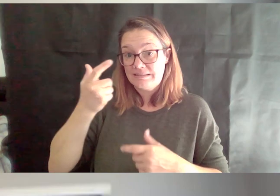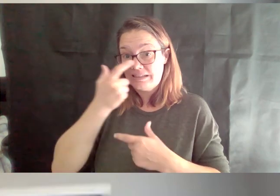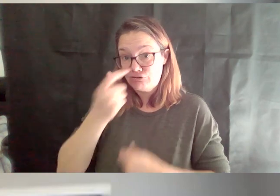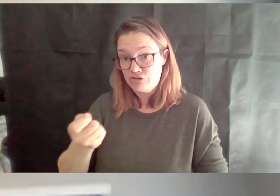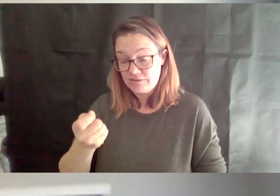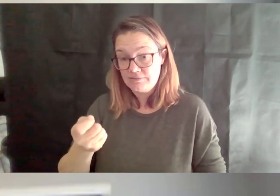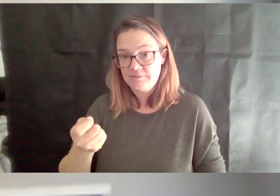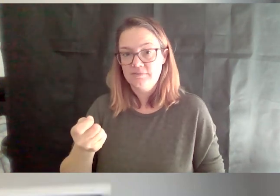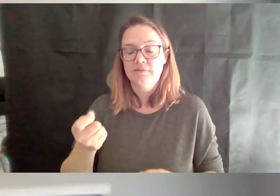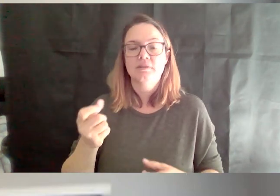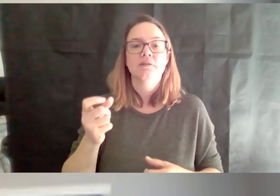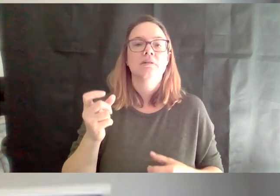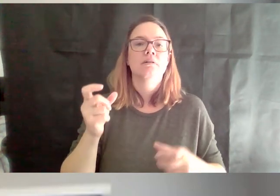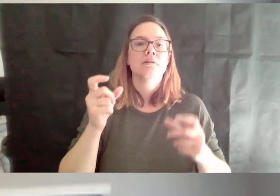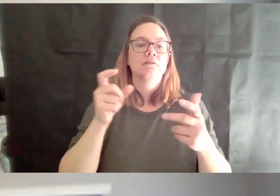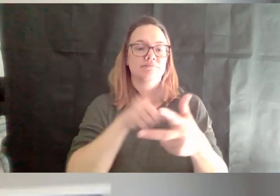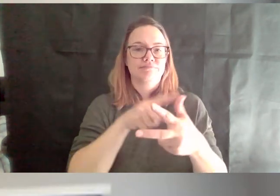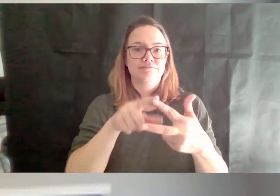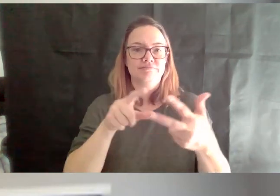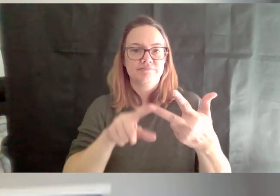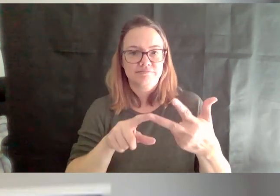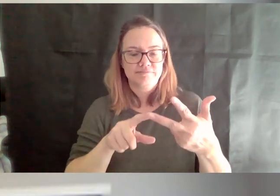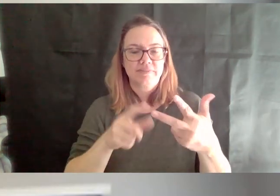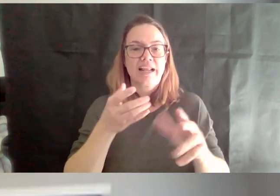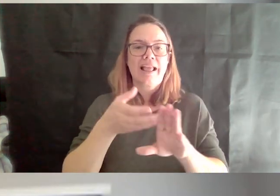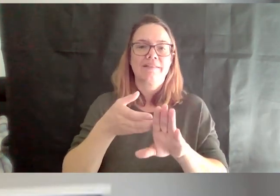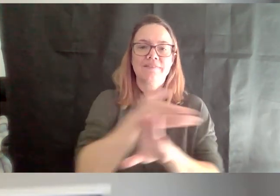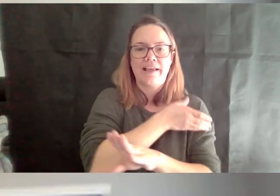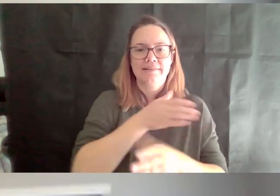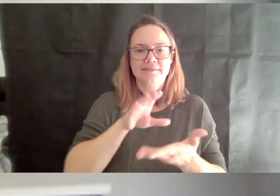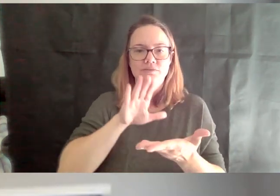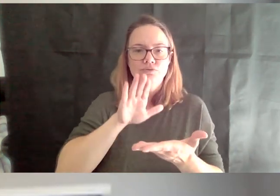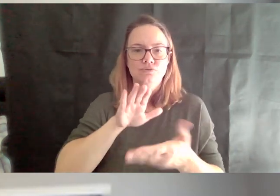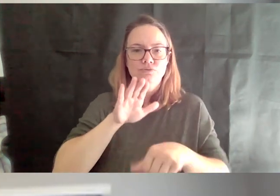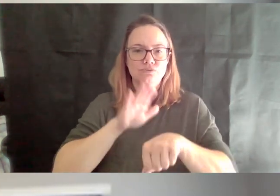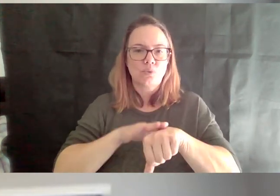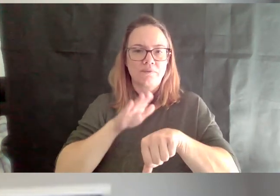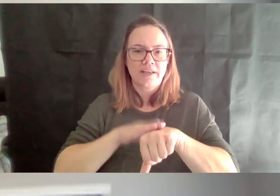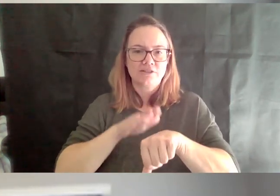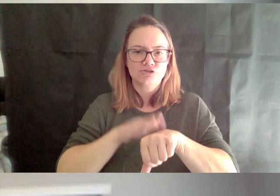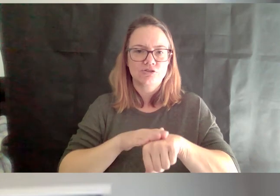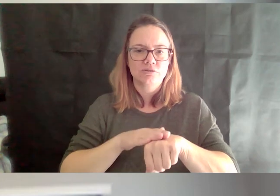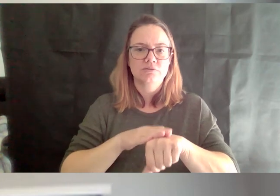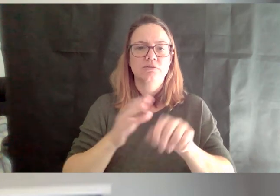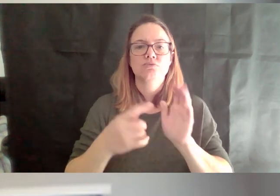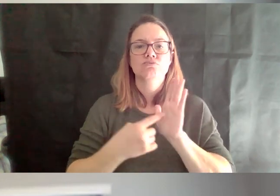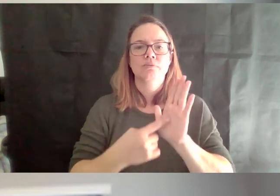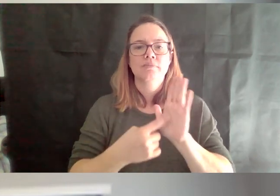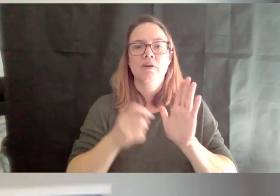And then the last form is called an advanced notification of representative payment, and that form